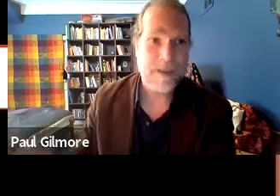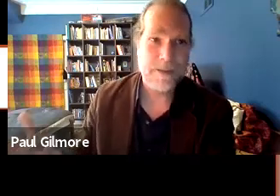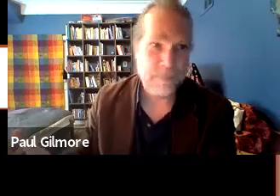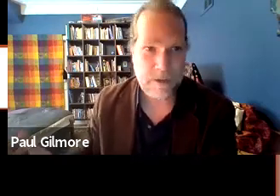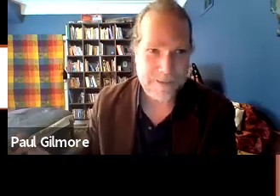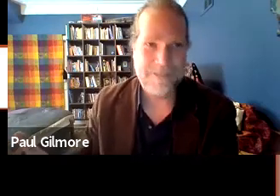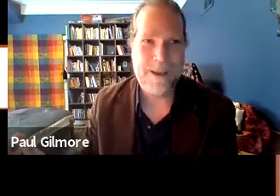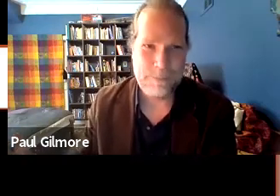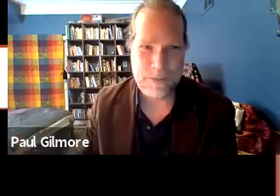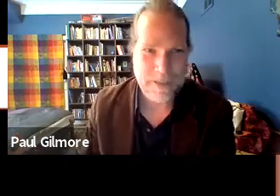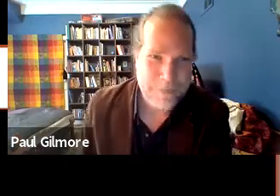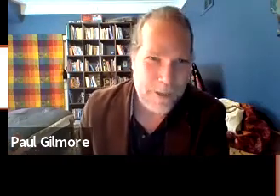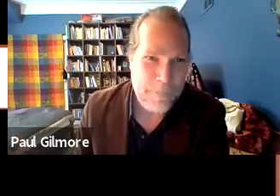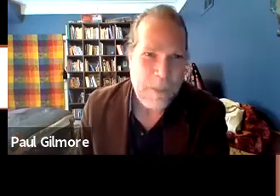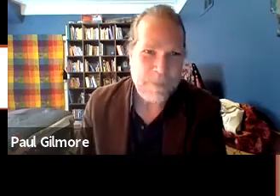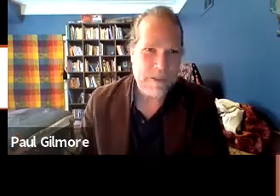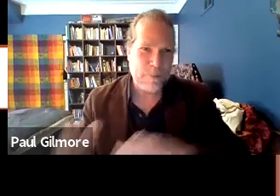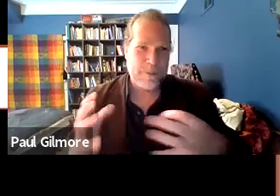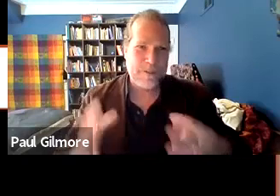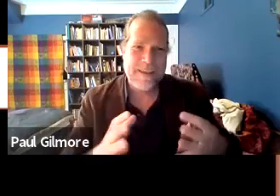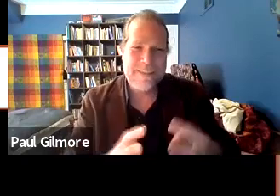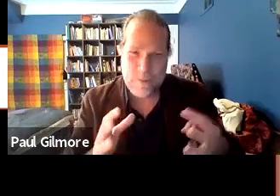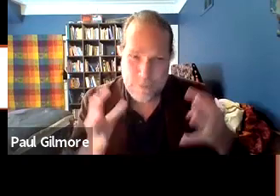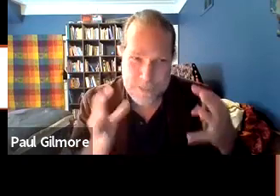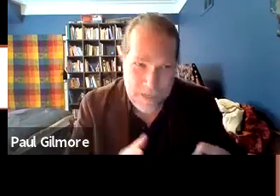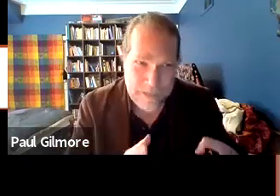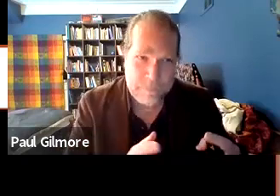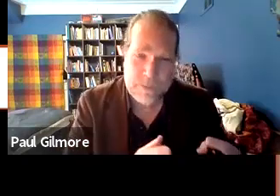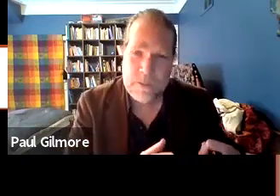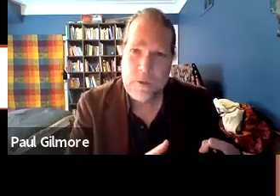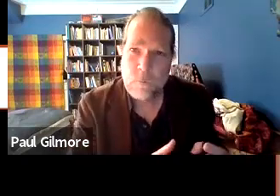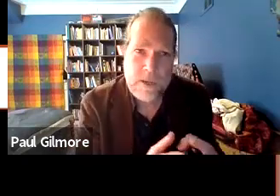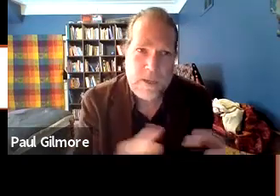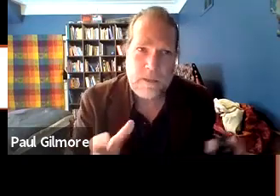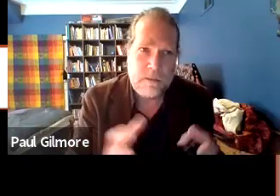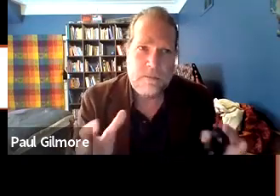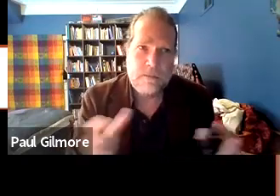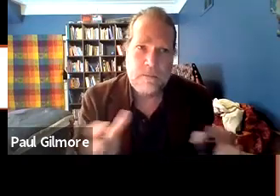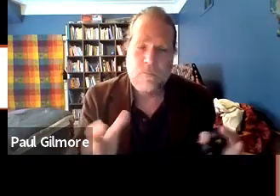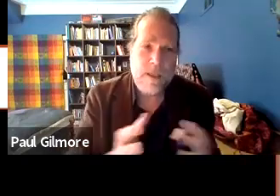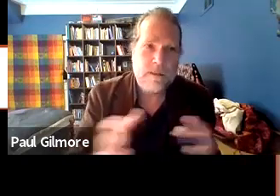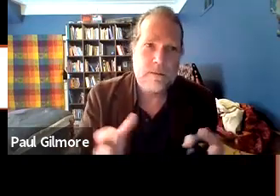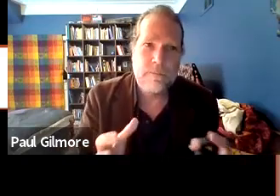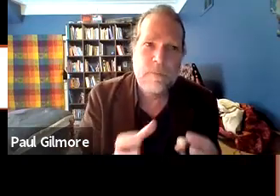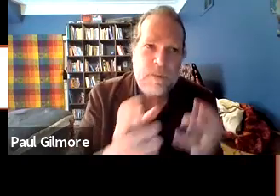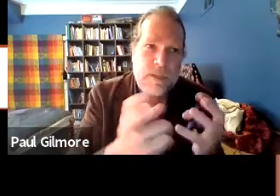Pie as American as apple pie. But there were, there were times when, when these